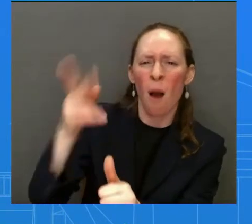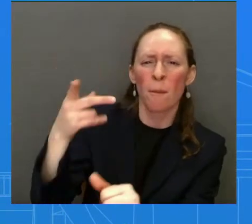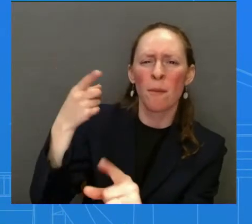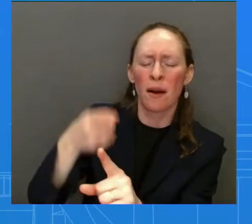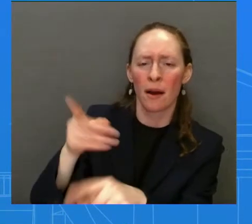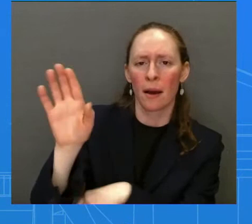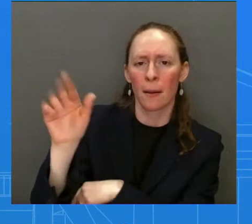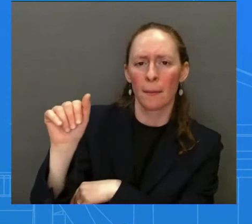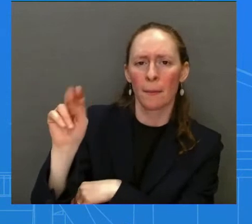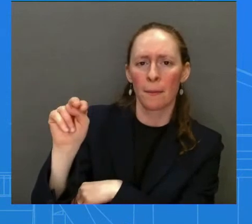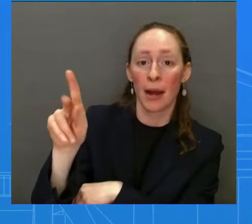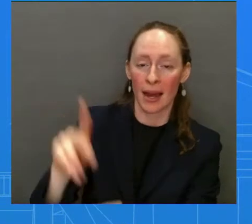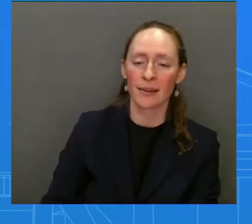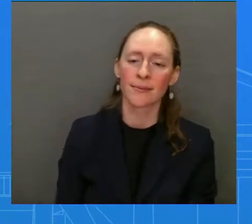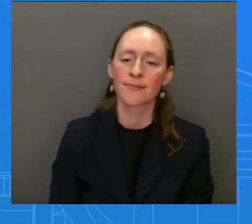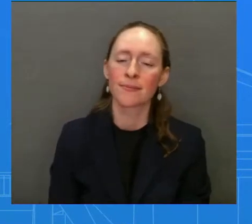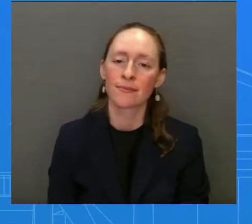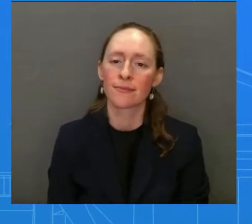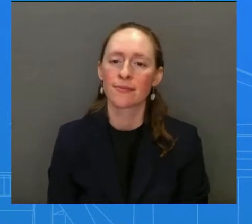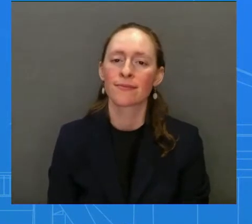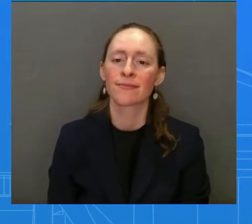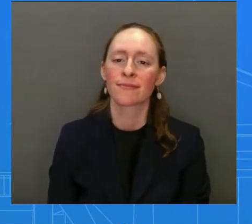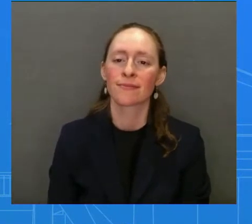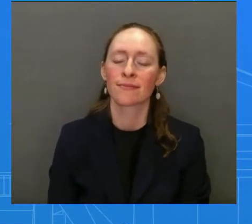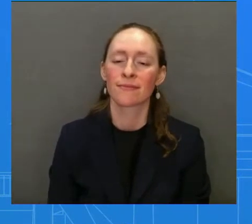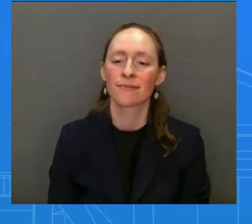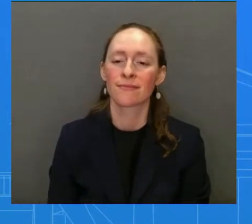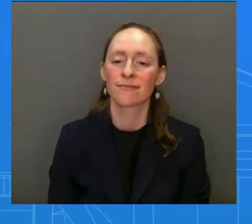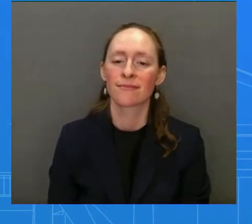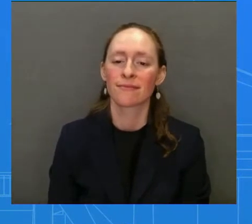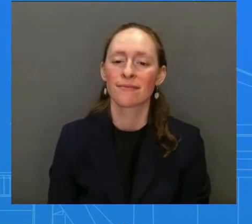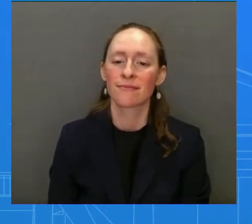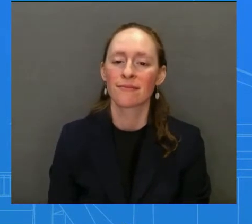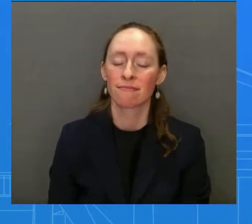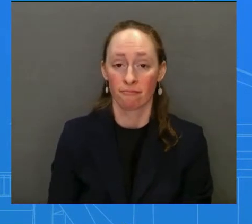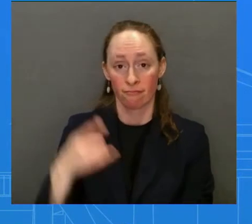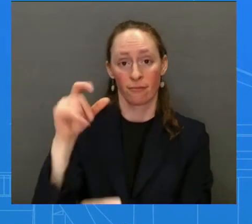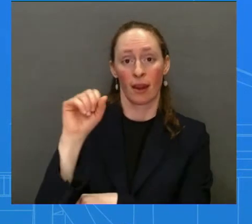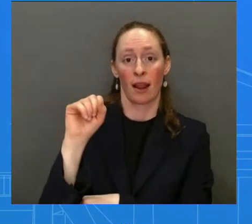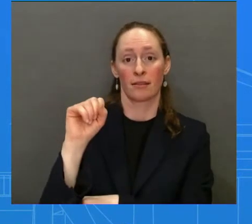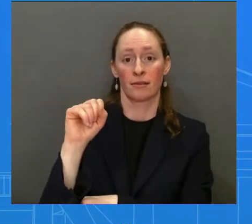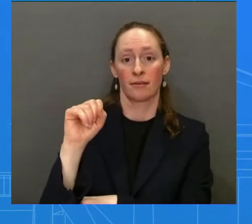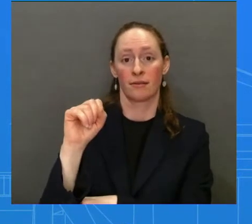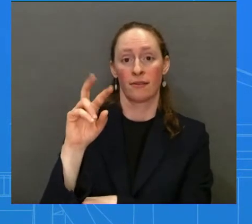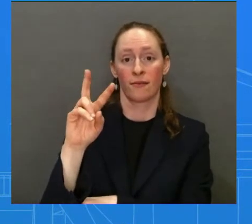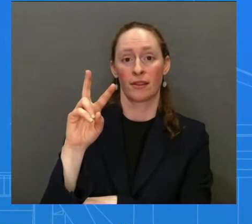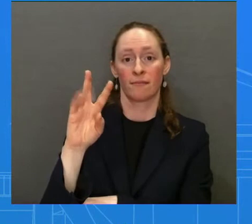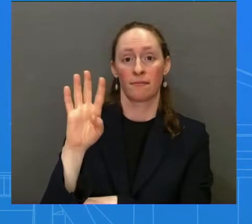does the administration believe the worst of the banking crisis is now behind us?